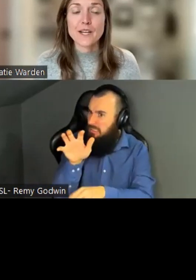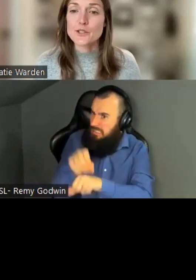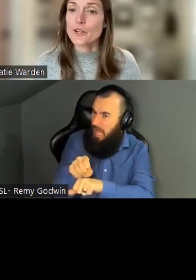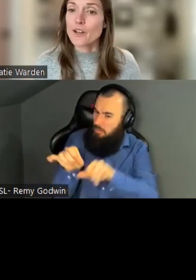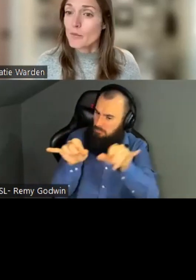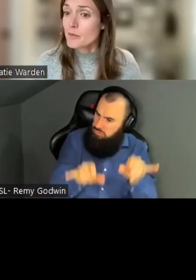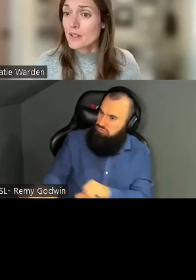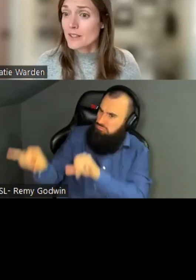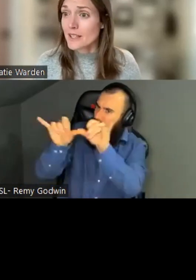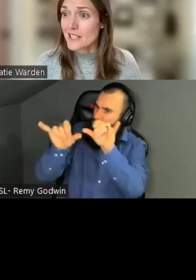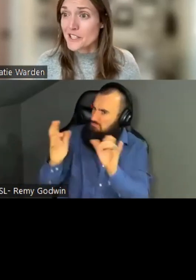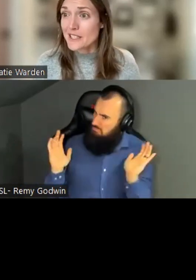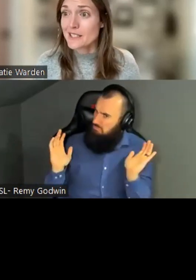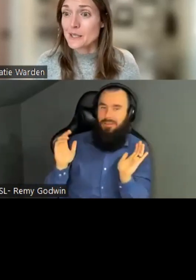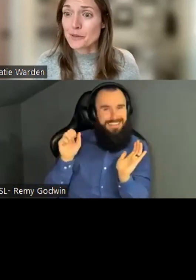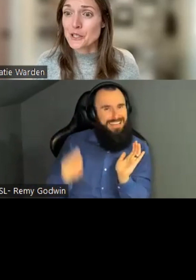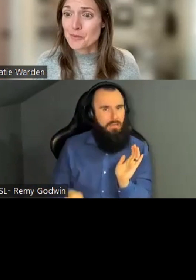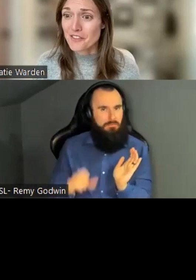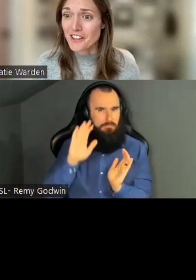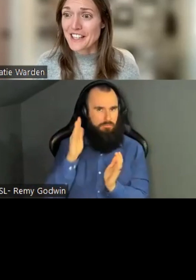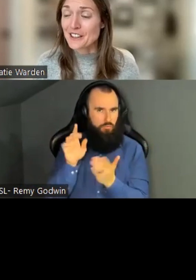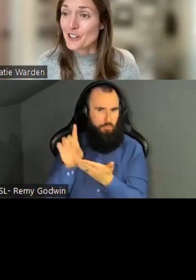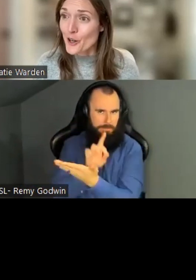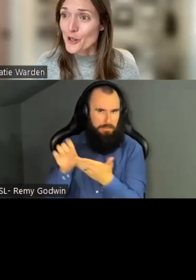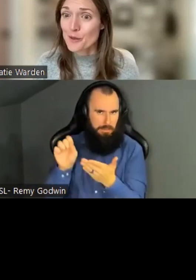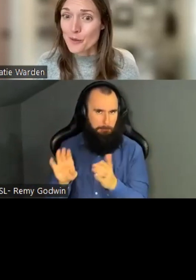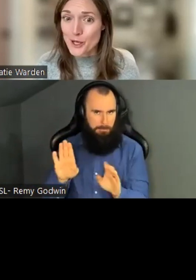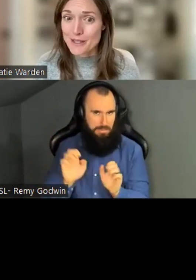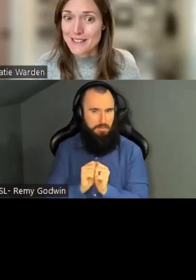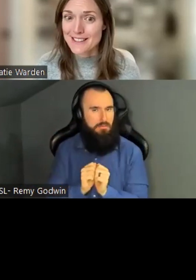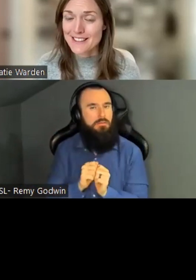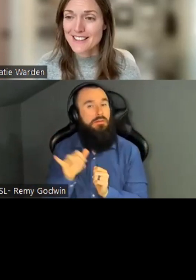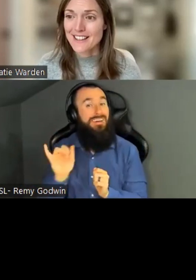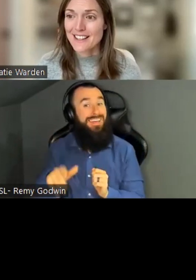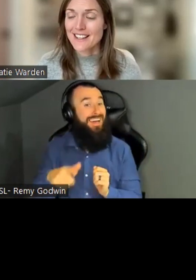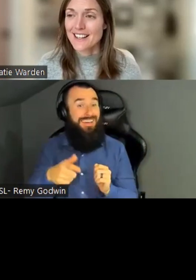And so a common modification is simply to provide longer appointments.